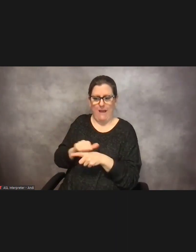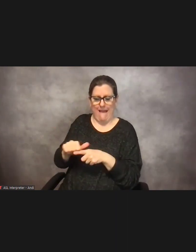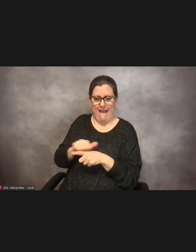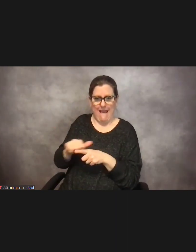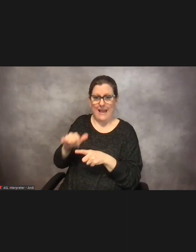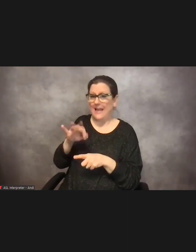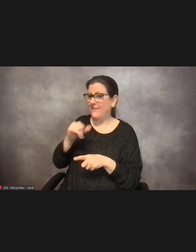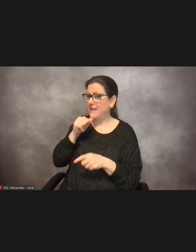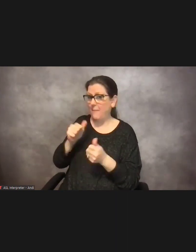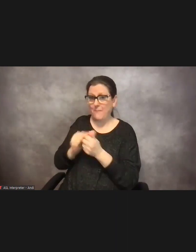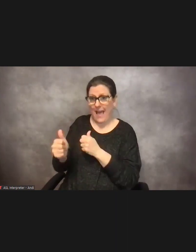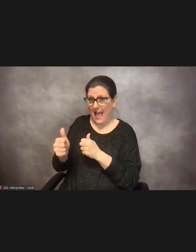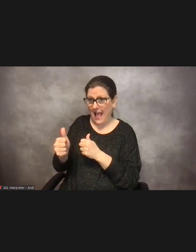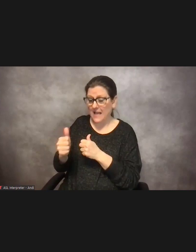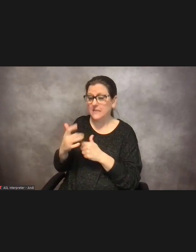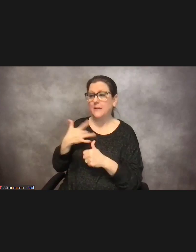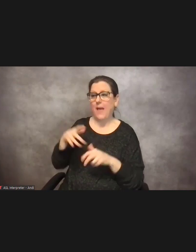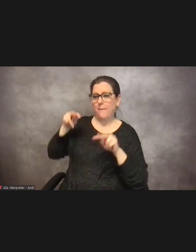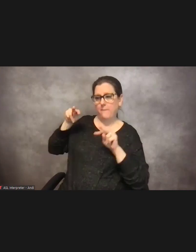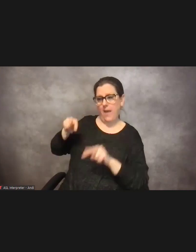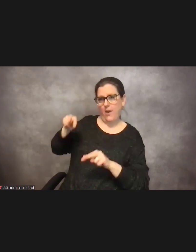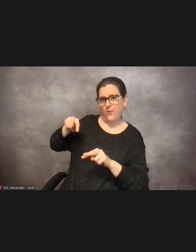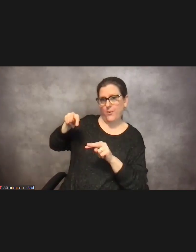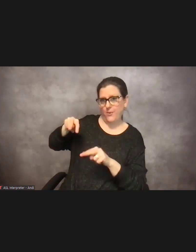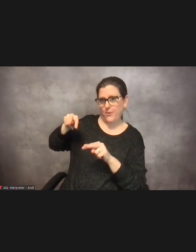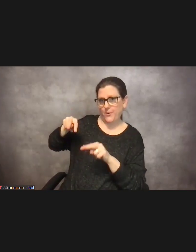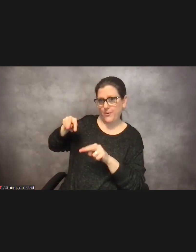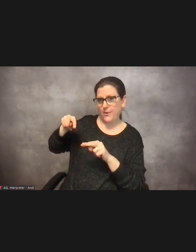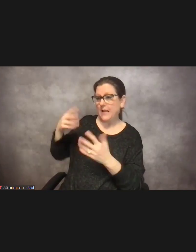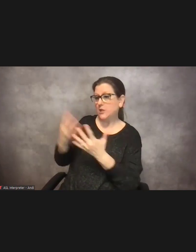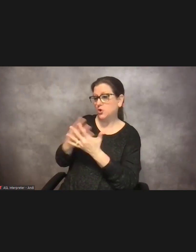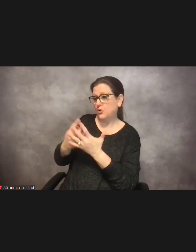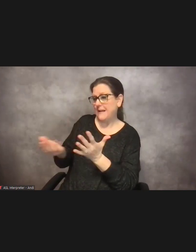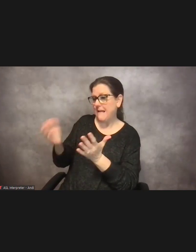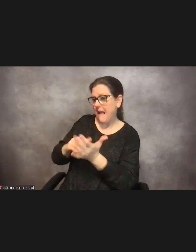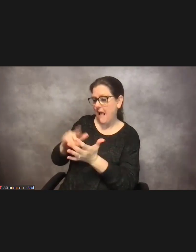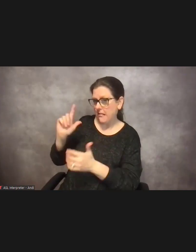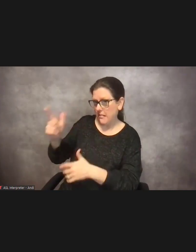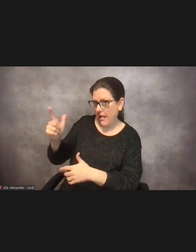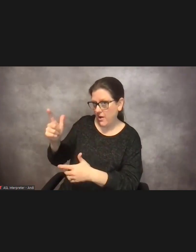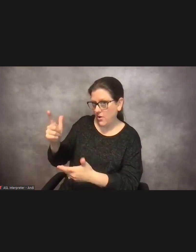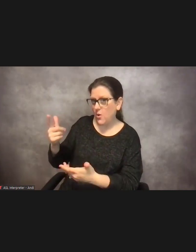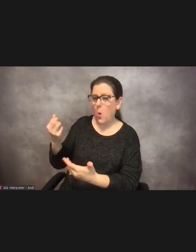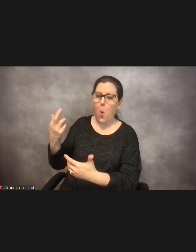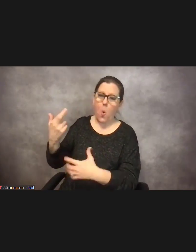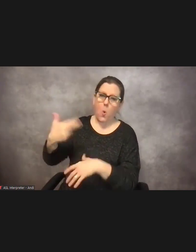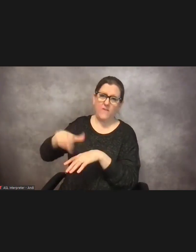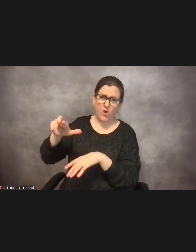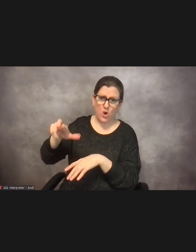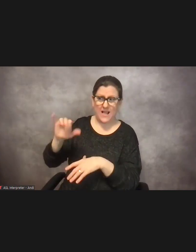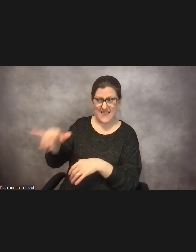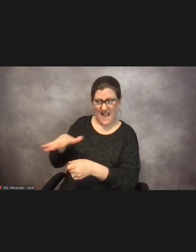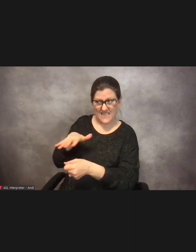If the child doesn't pass, they're monitored and re-screened or referred.